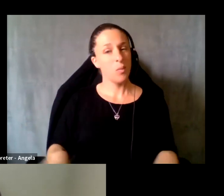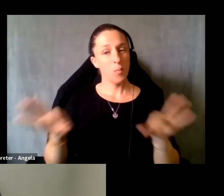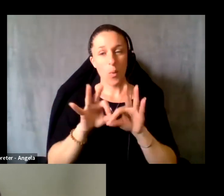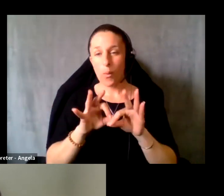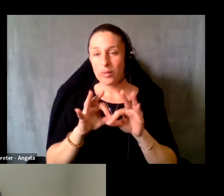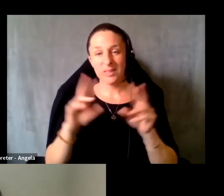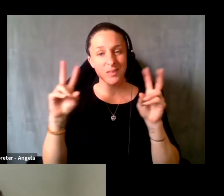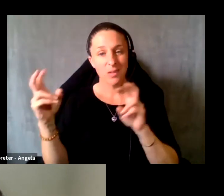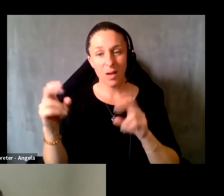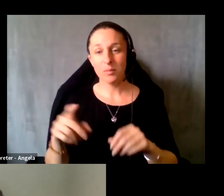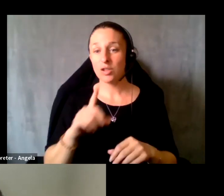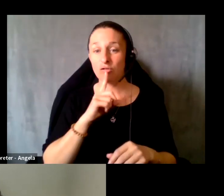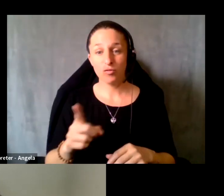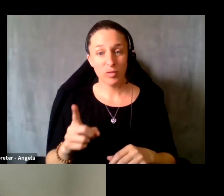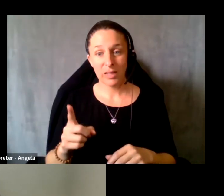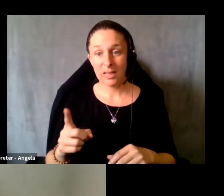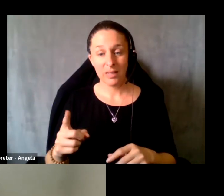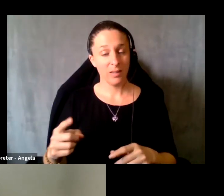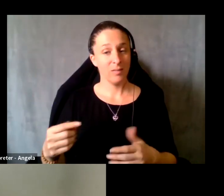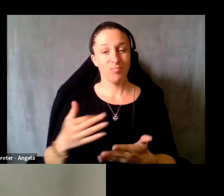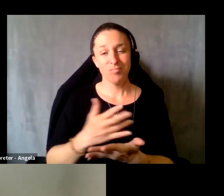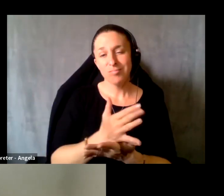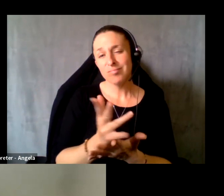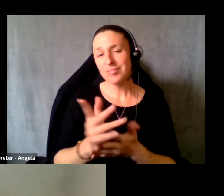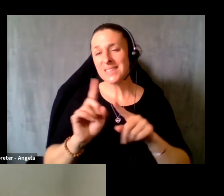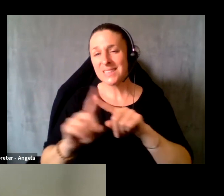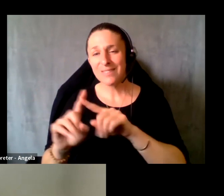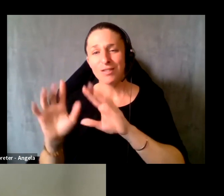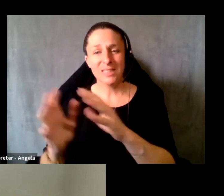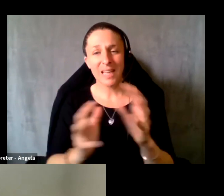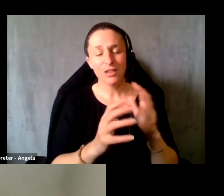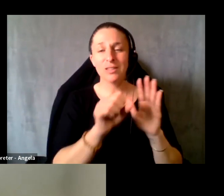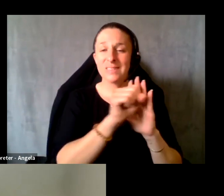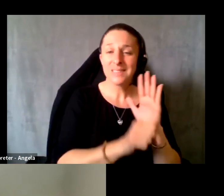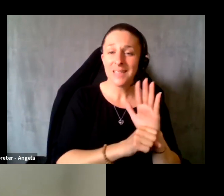that's really cross-cutting across different sectors of state and local government, all